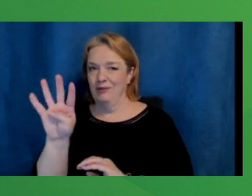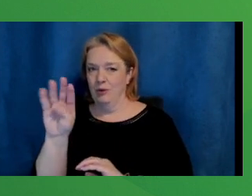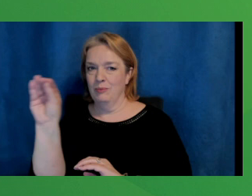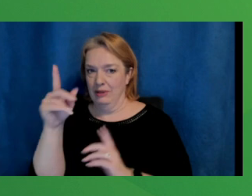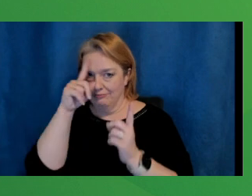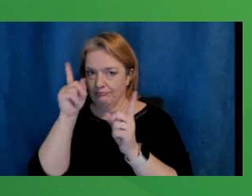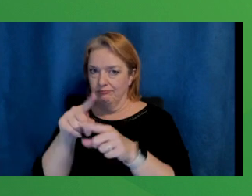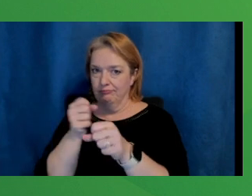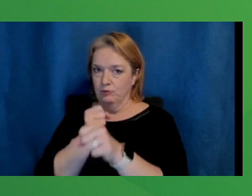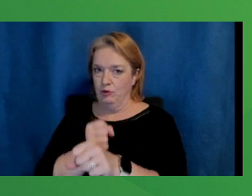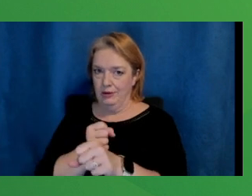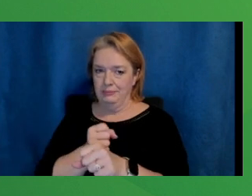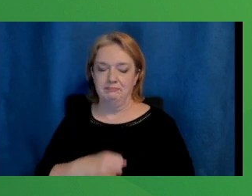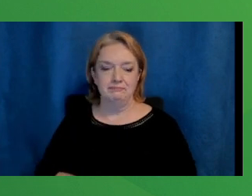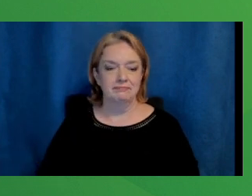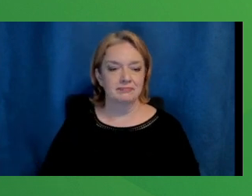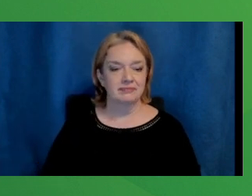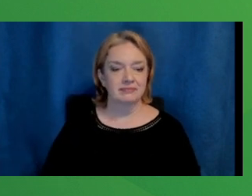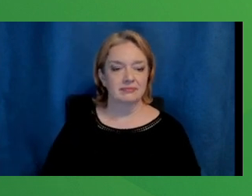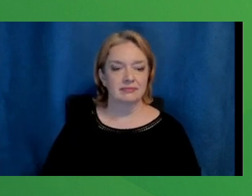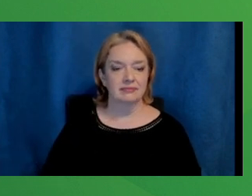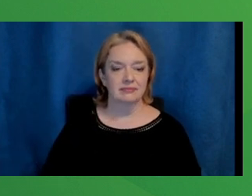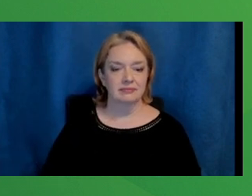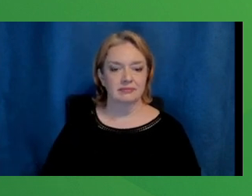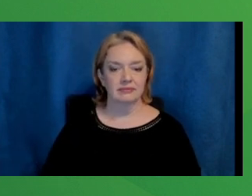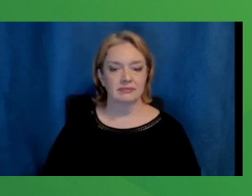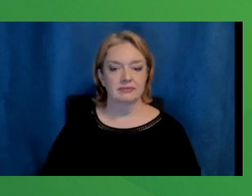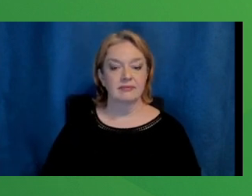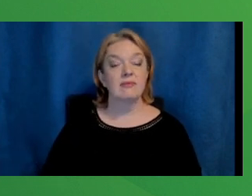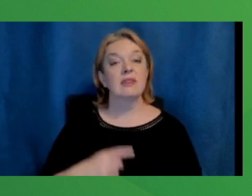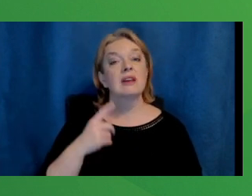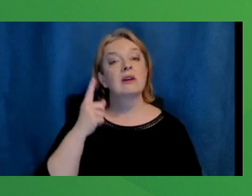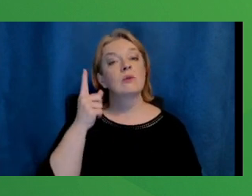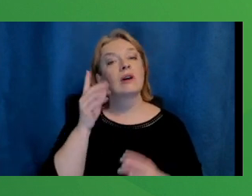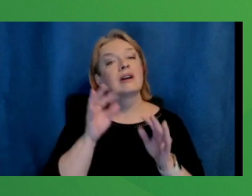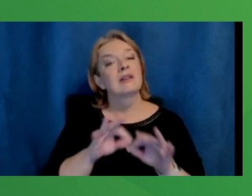Really an important piece that we were tapping in here. We call this,